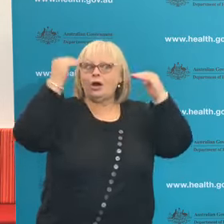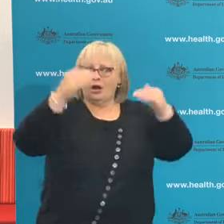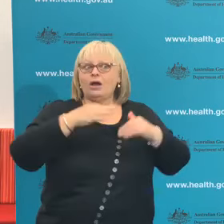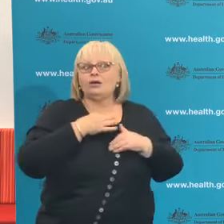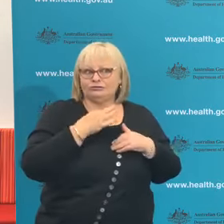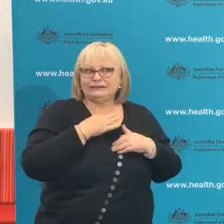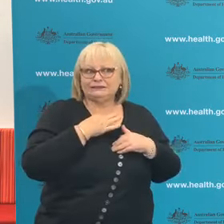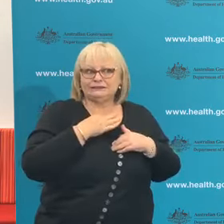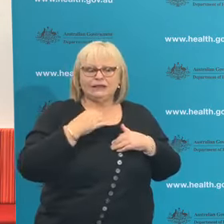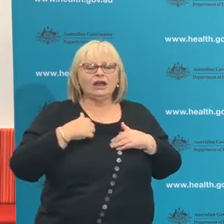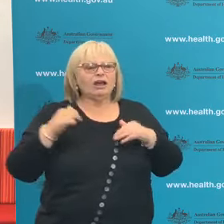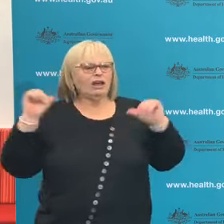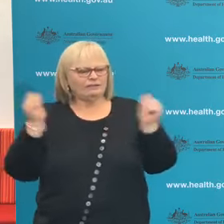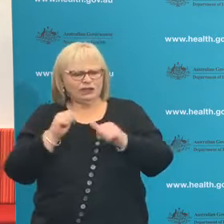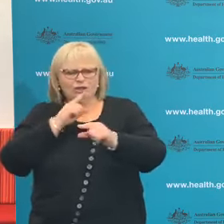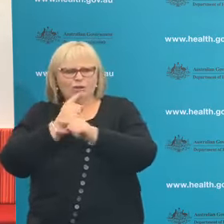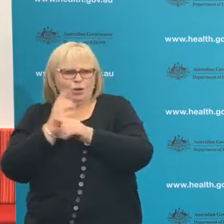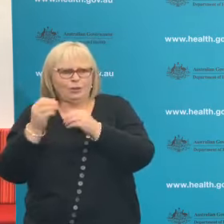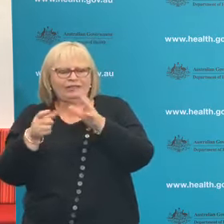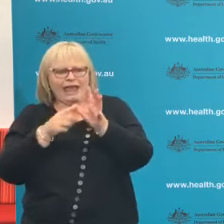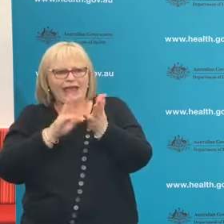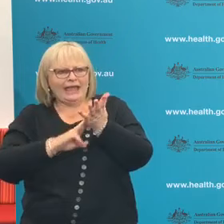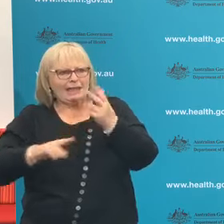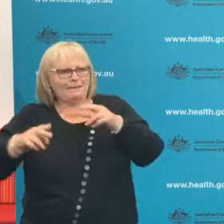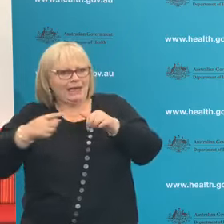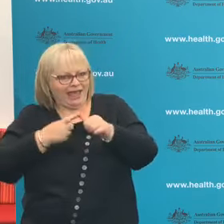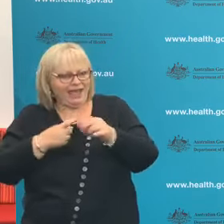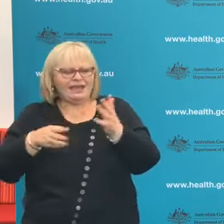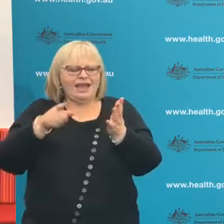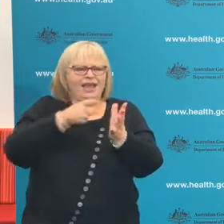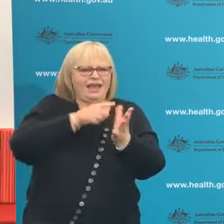professional bodies, the AMA, the AMNF and others and they're very supportive of